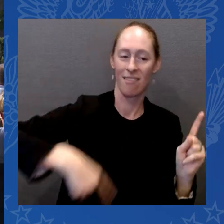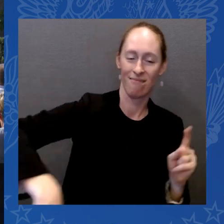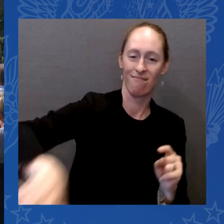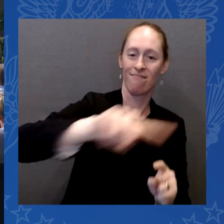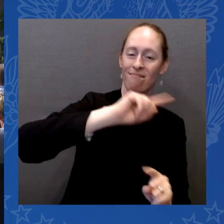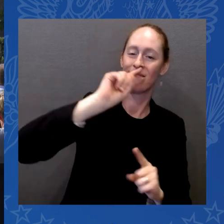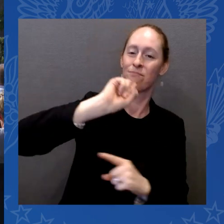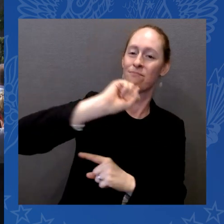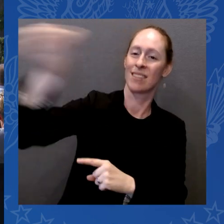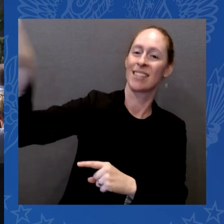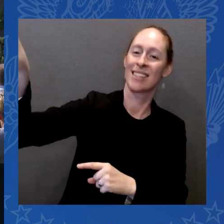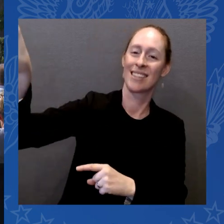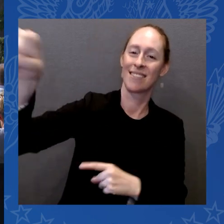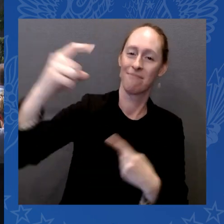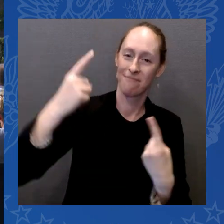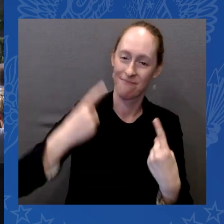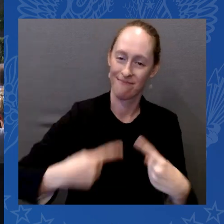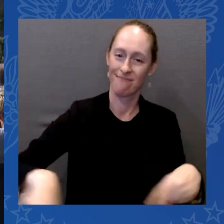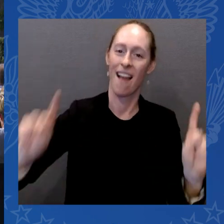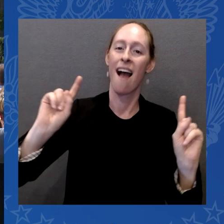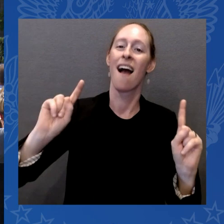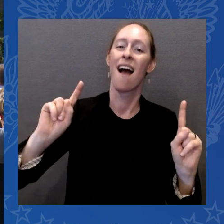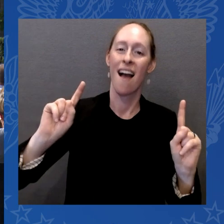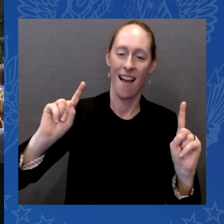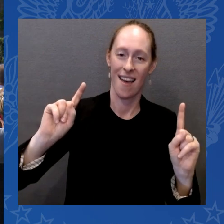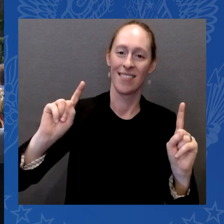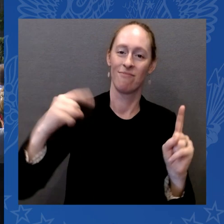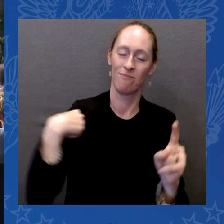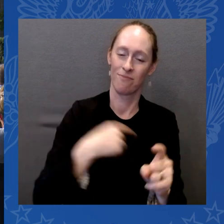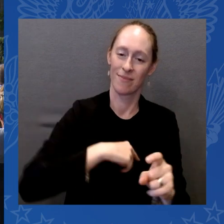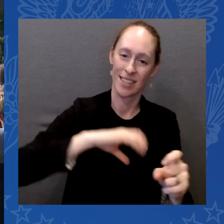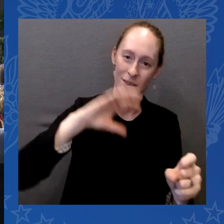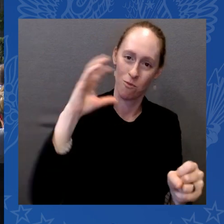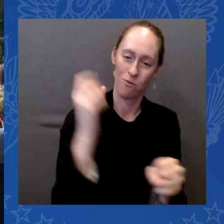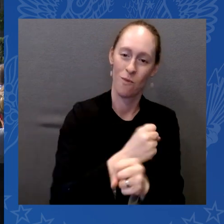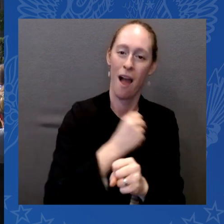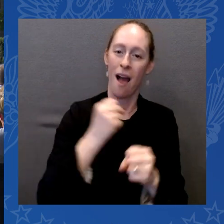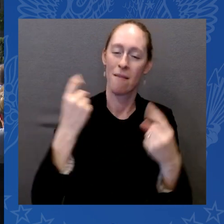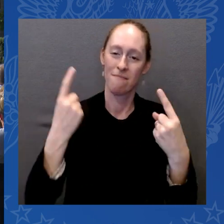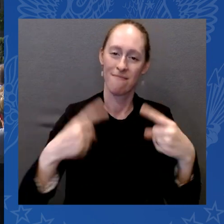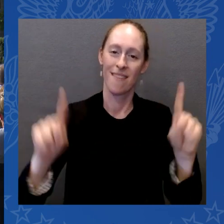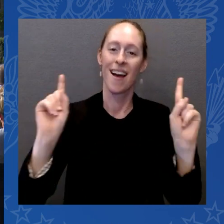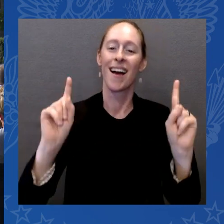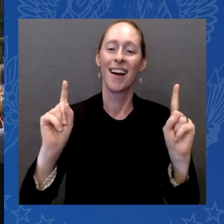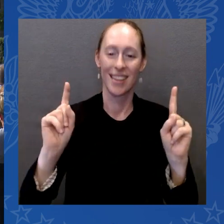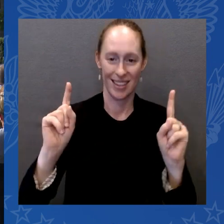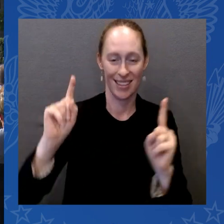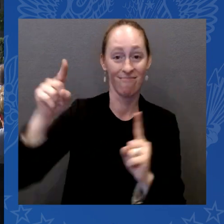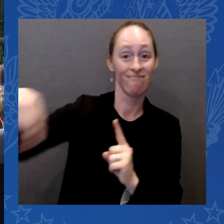Now, Medicare will have the power to do what so many Democrats and Republicans in the past talked about doing: